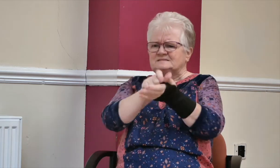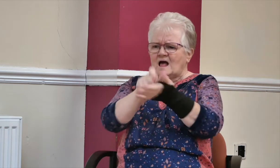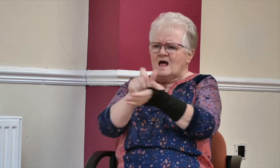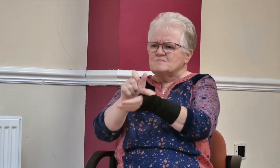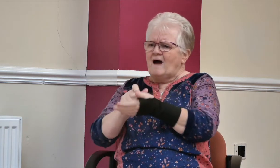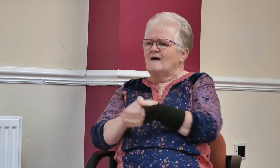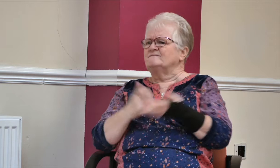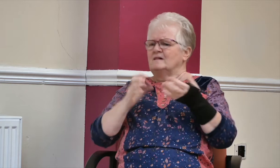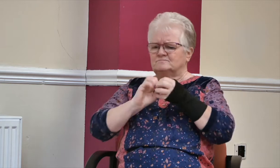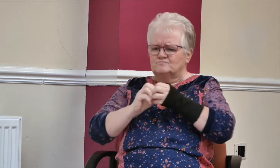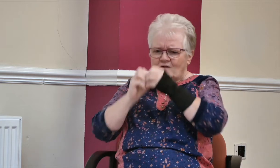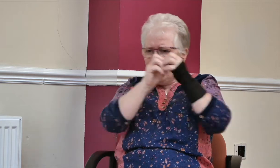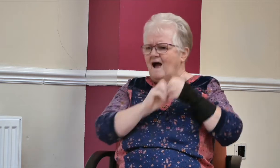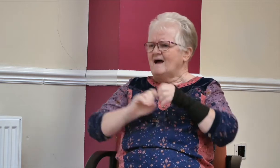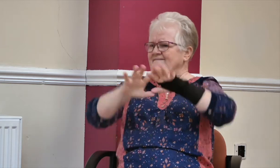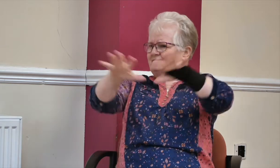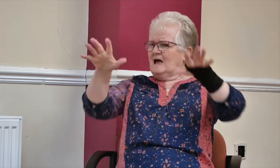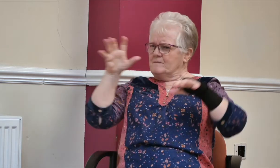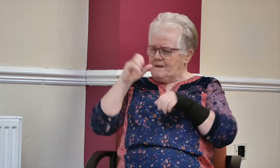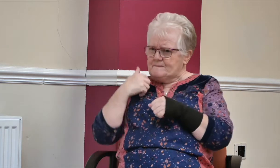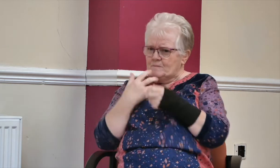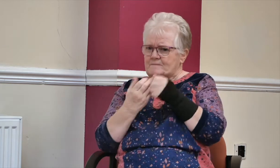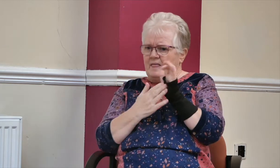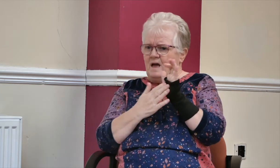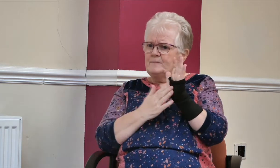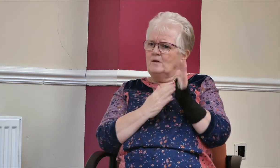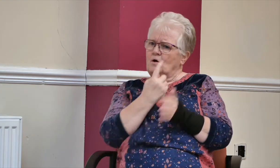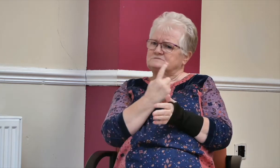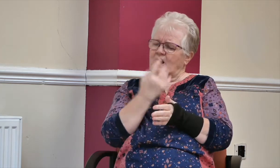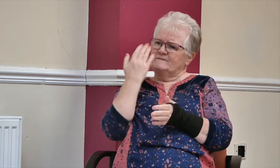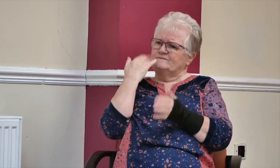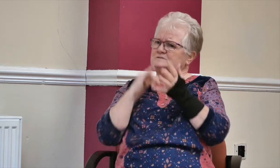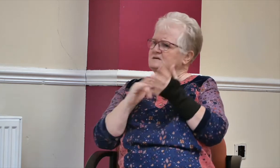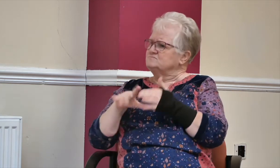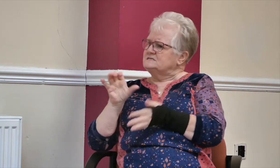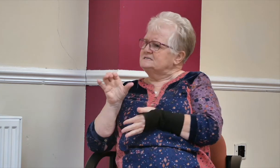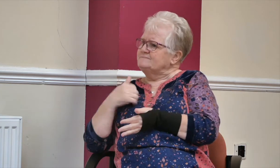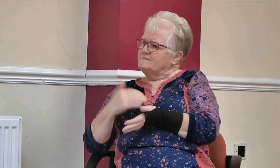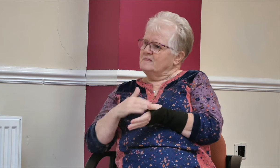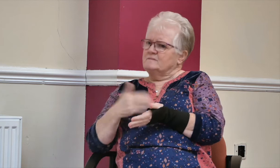They were selling raffle tickets and different handmade crafts. I remember going with my mother, who was the Secretary then.